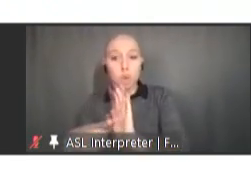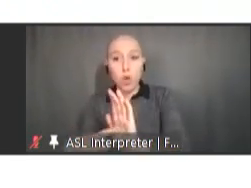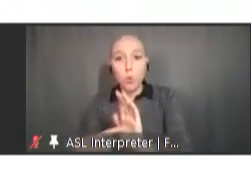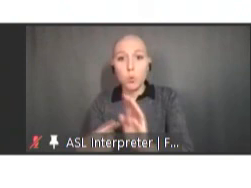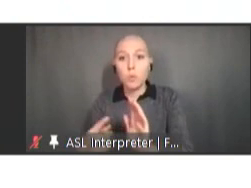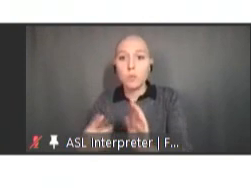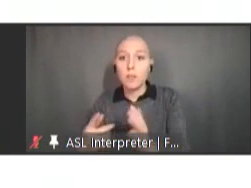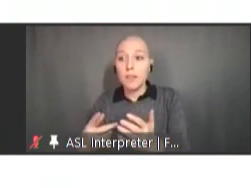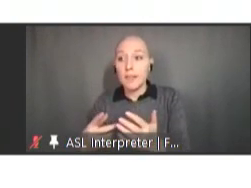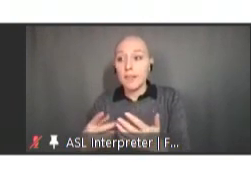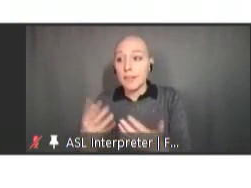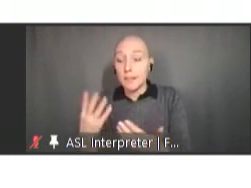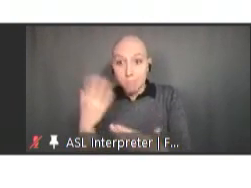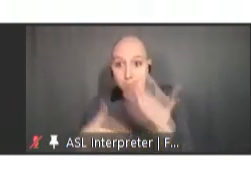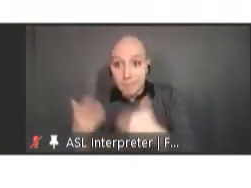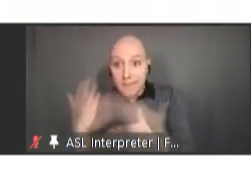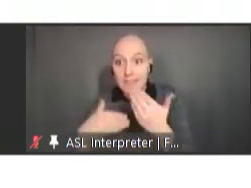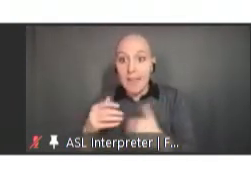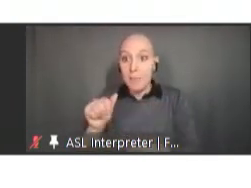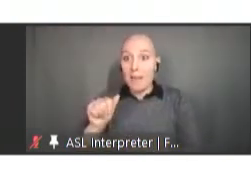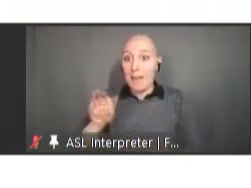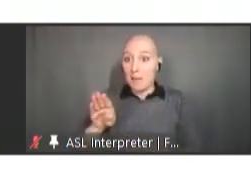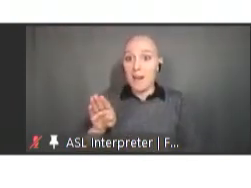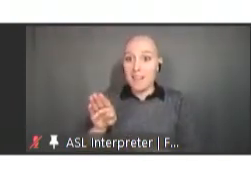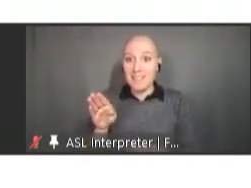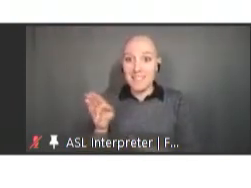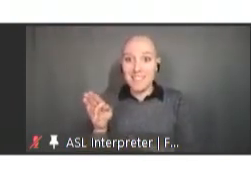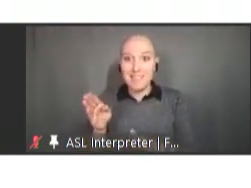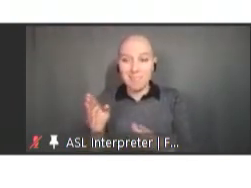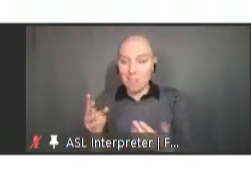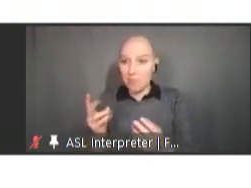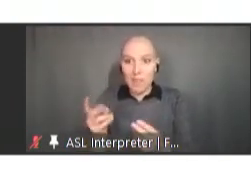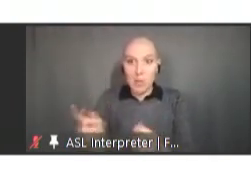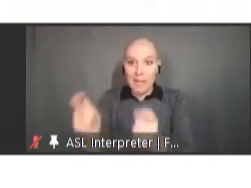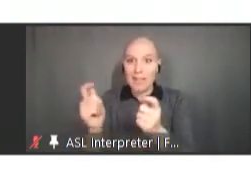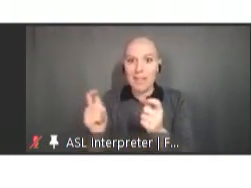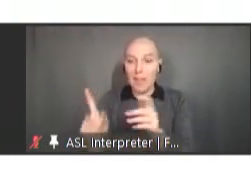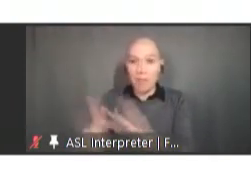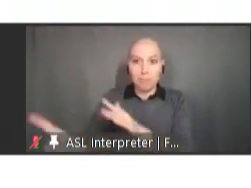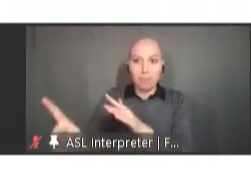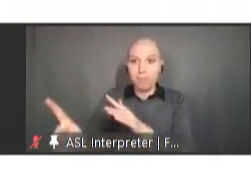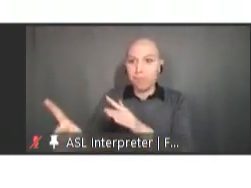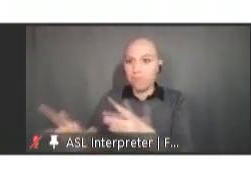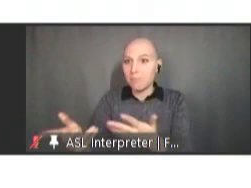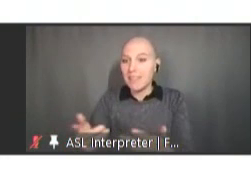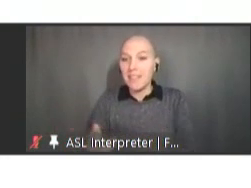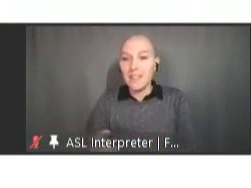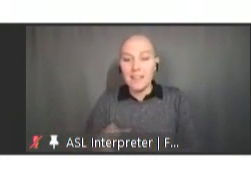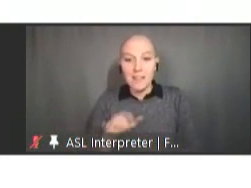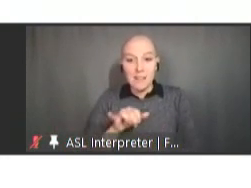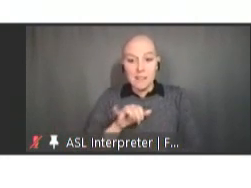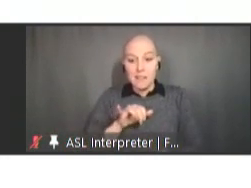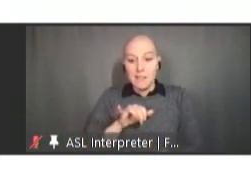binding domain antibodies fairly quickly. And so, that is why we really base our correlates on the